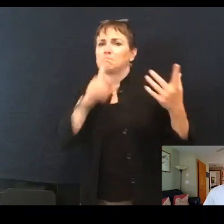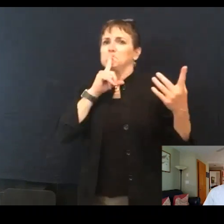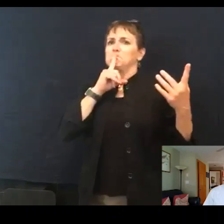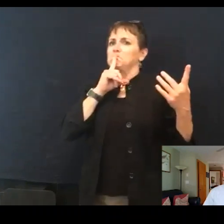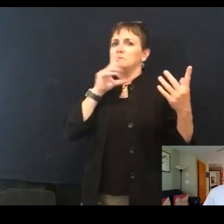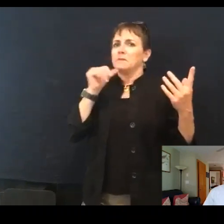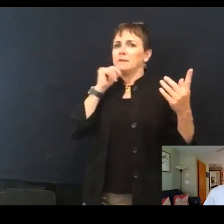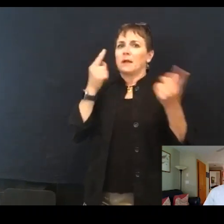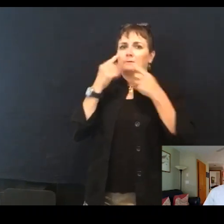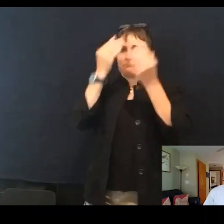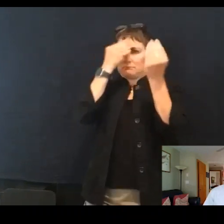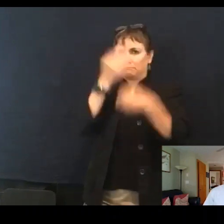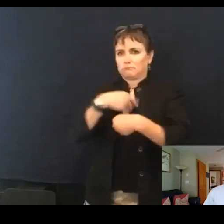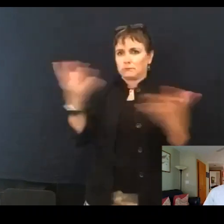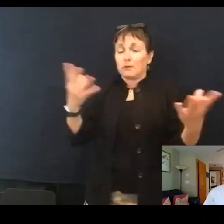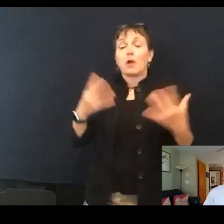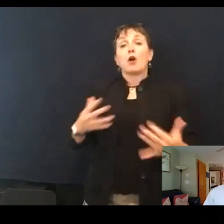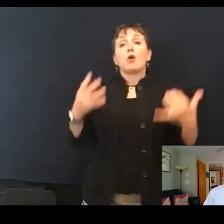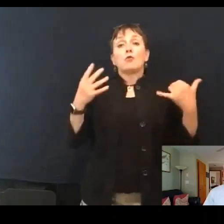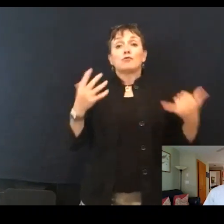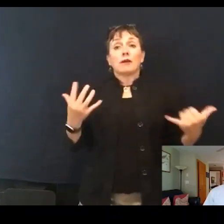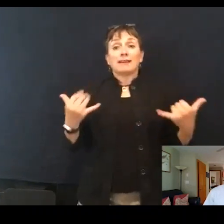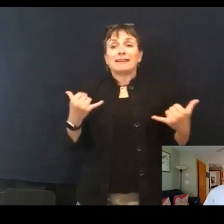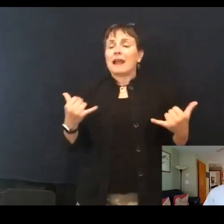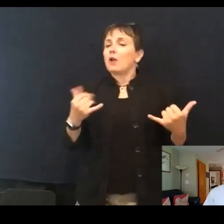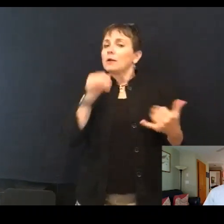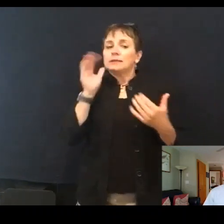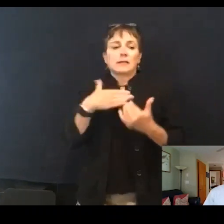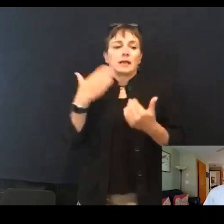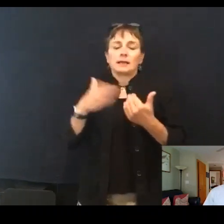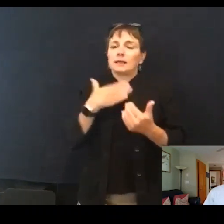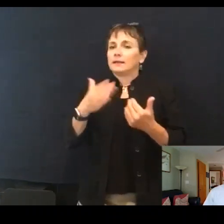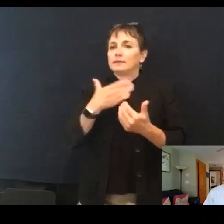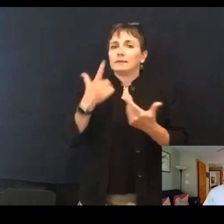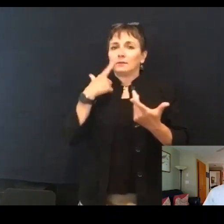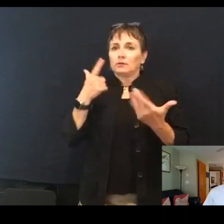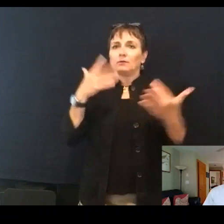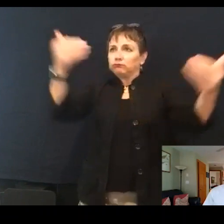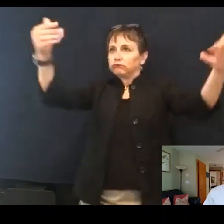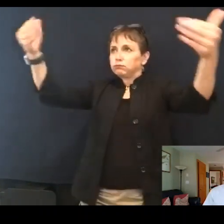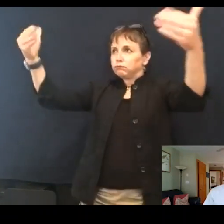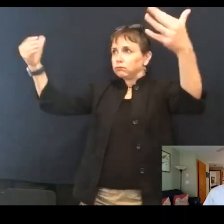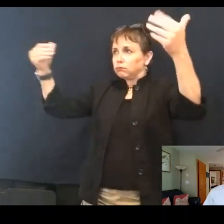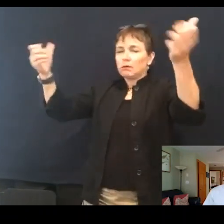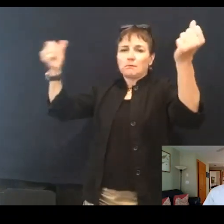And at the moment, it is not easy for us to be able to expand this to meet those criteria